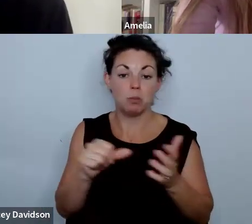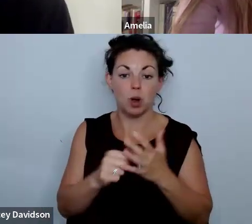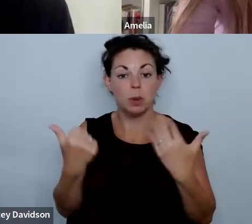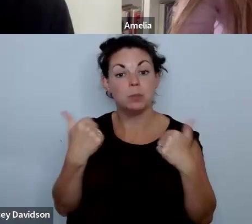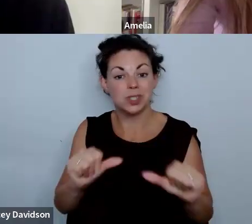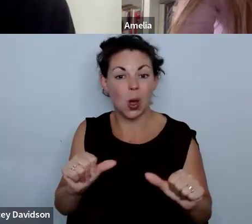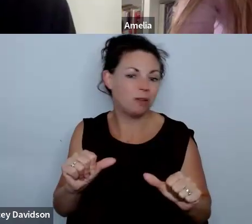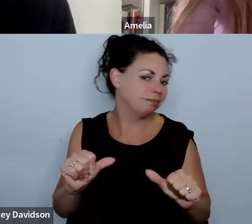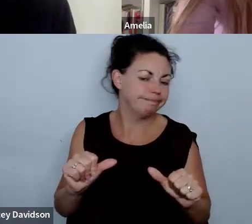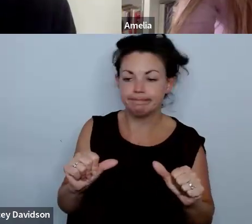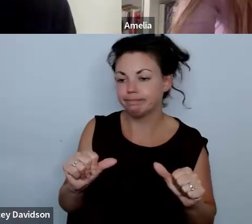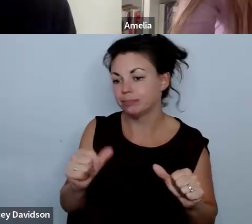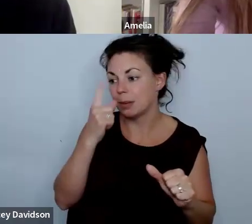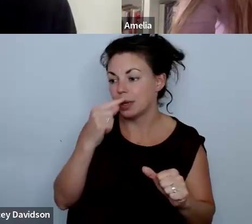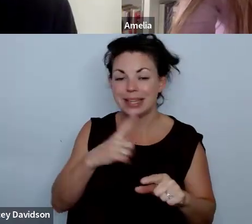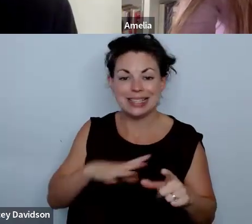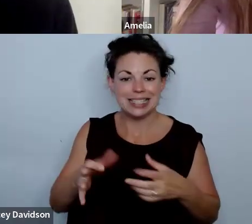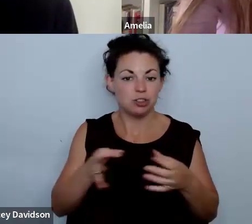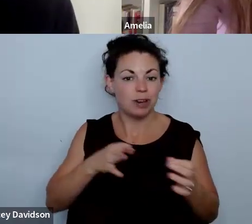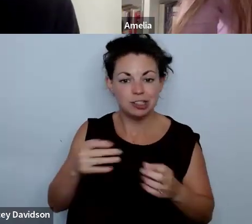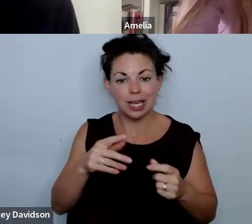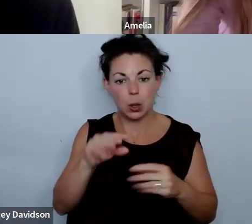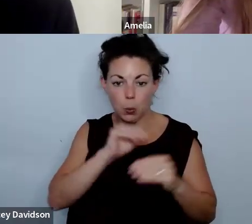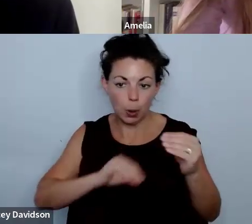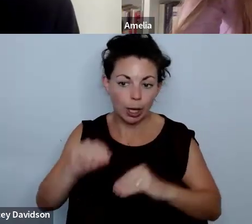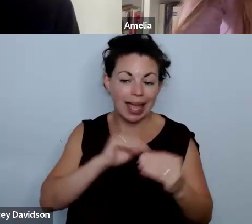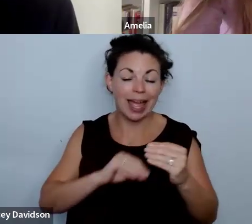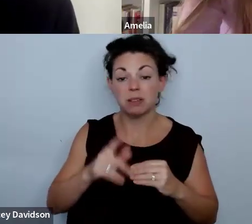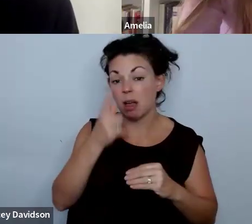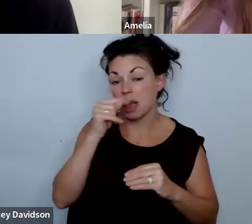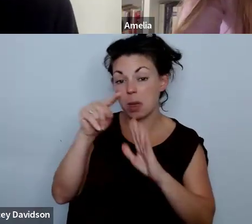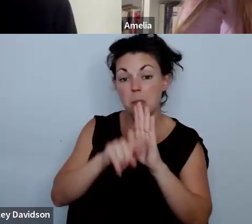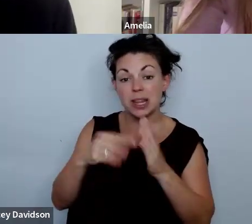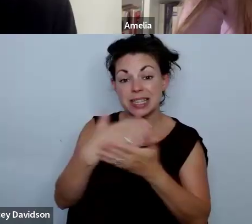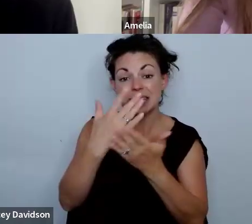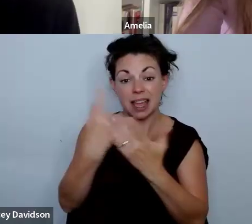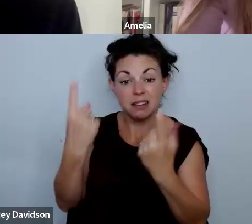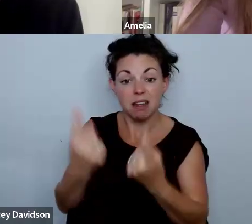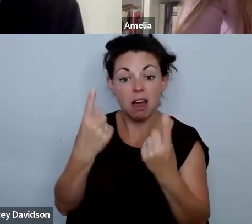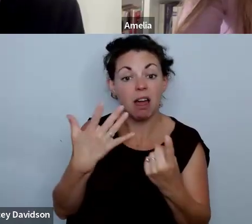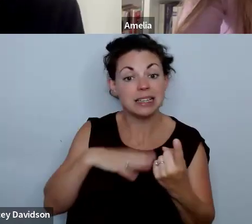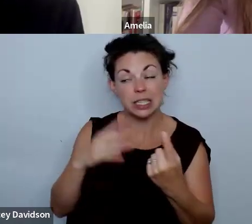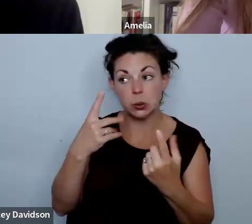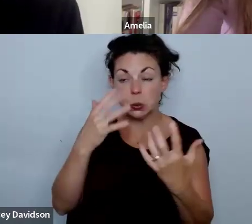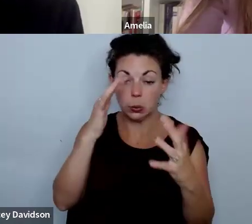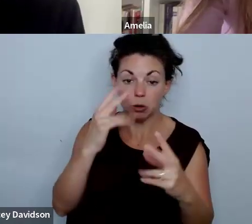point of view, a couple things. One is going to something with the intention to network does not mean staying the whole time.